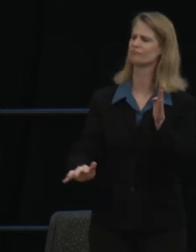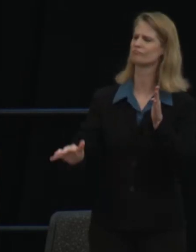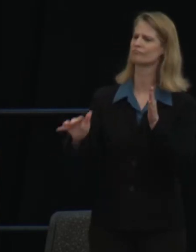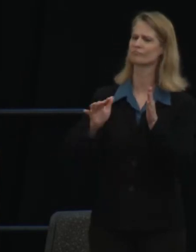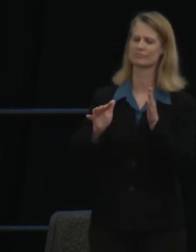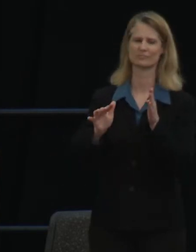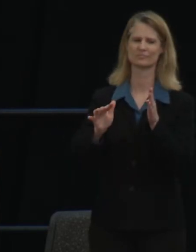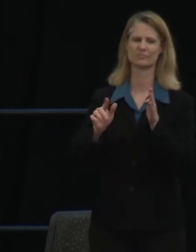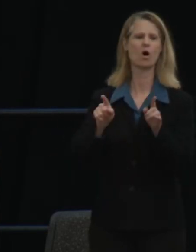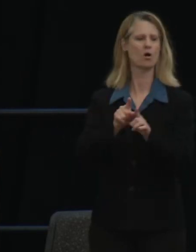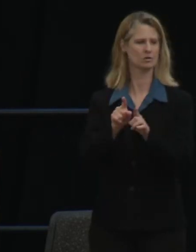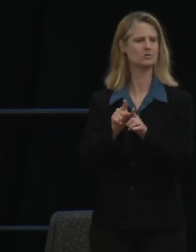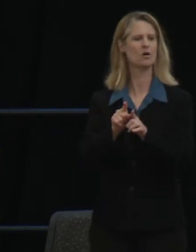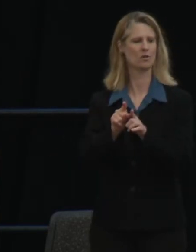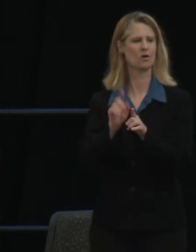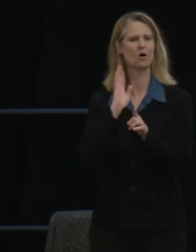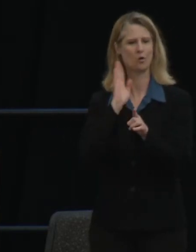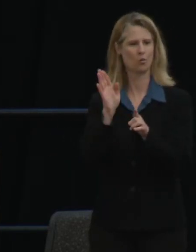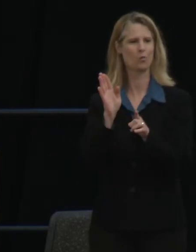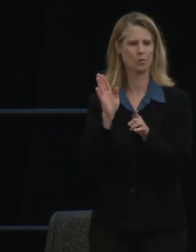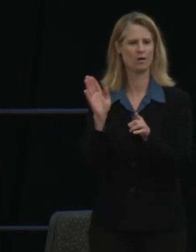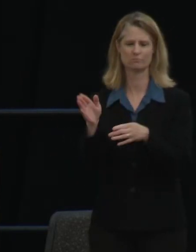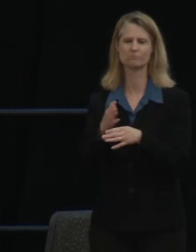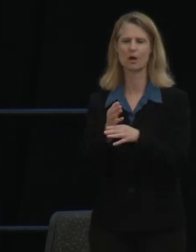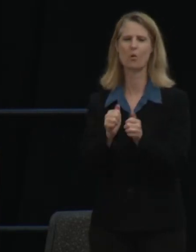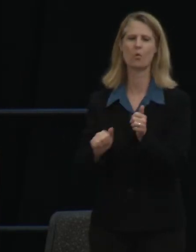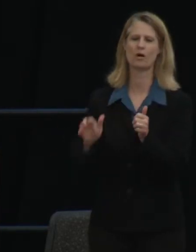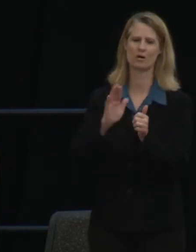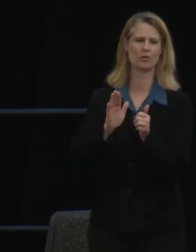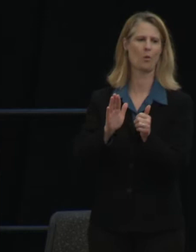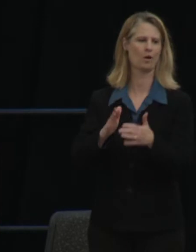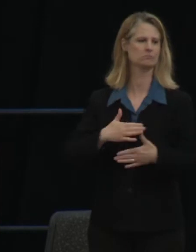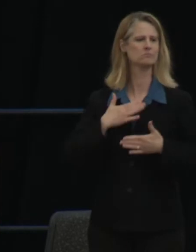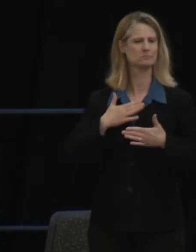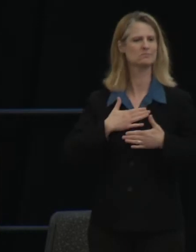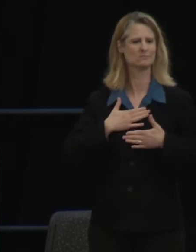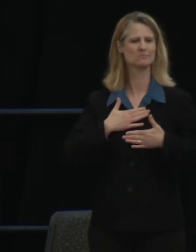pride and happiness, on this very special day.